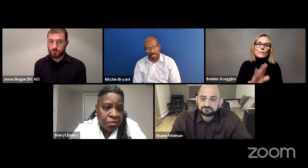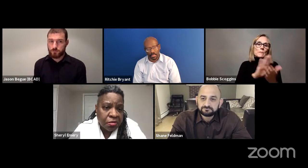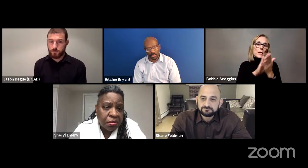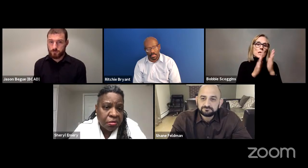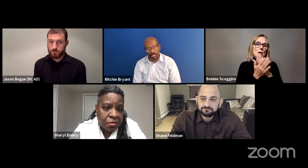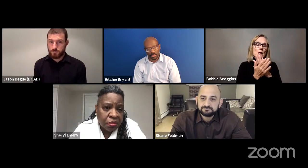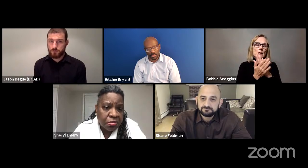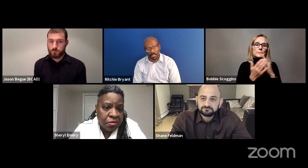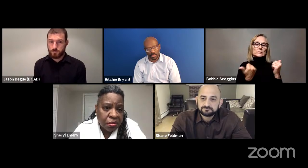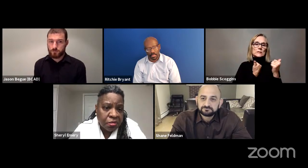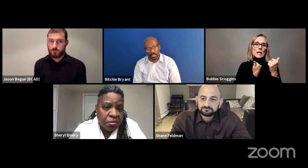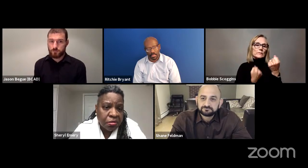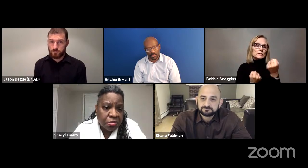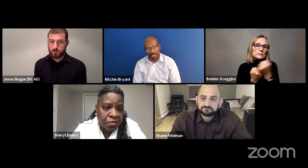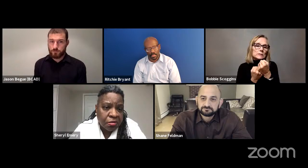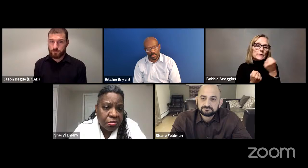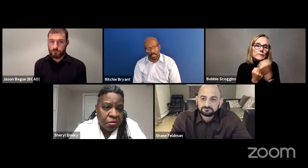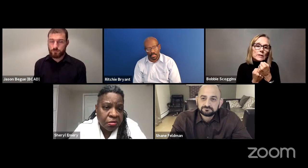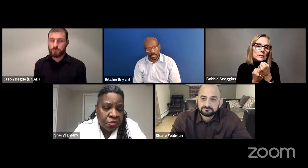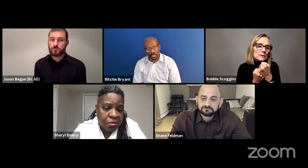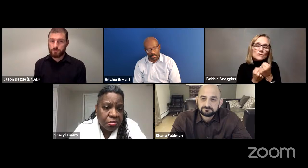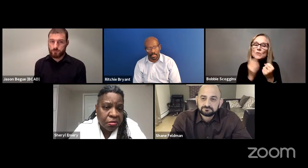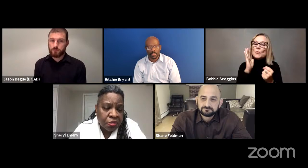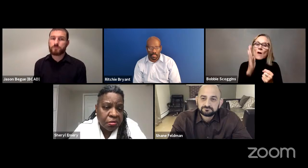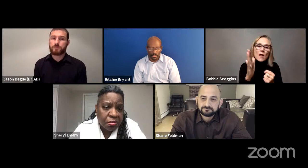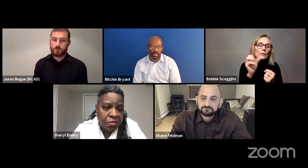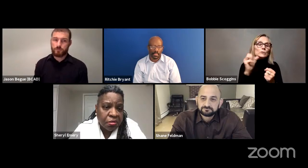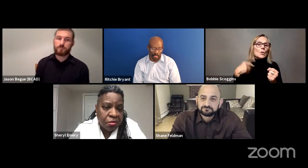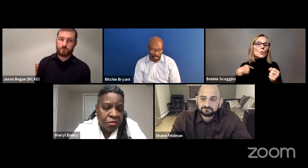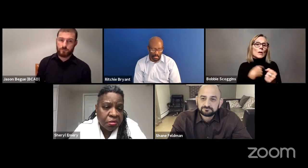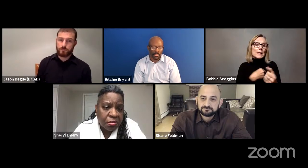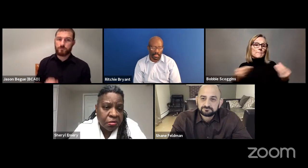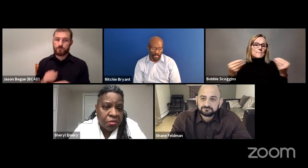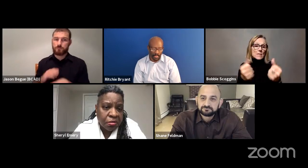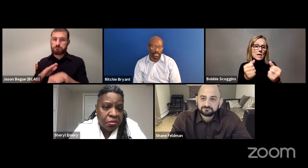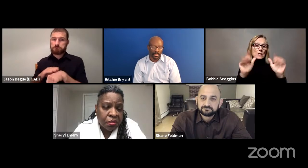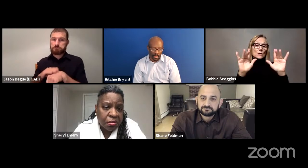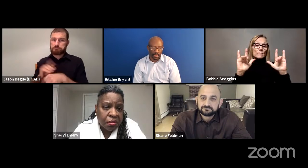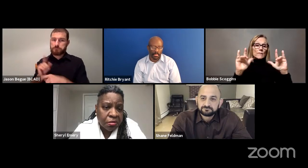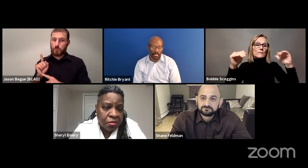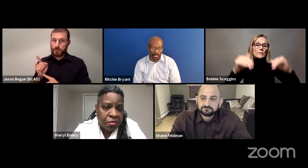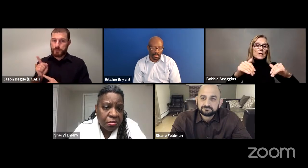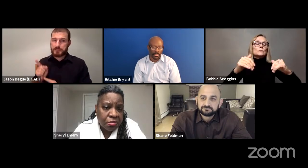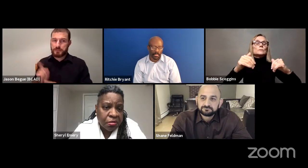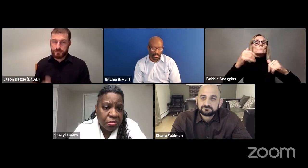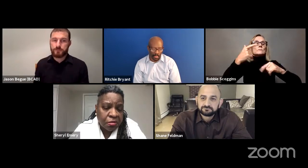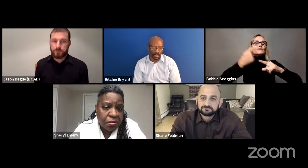to be very small and it was never going to be self‑sufficient. We knew this. So everybody